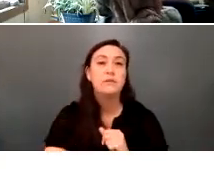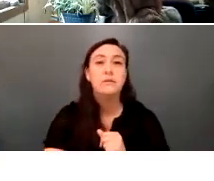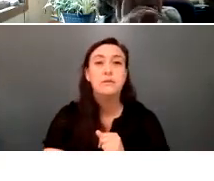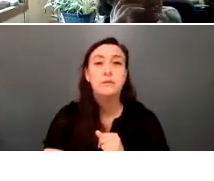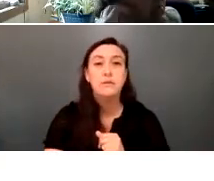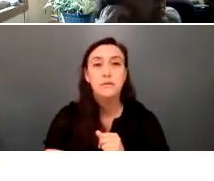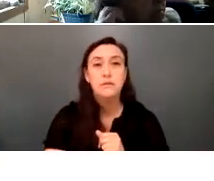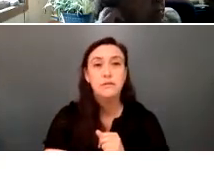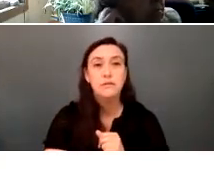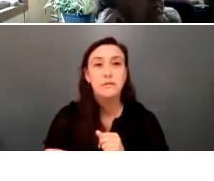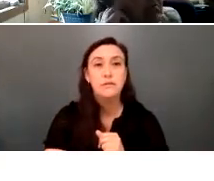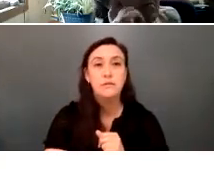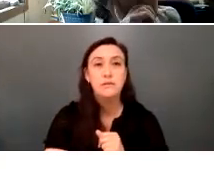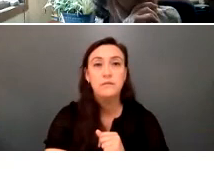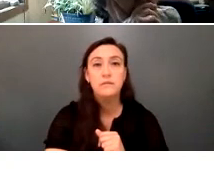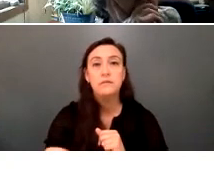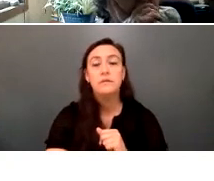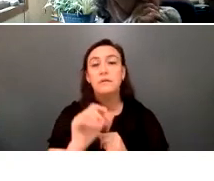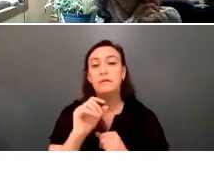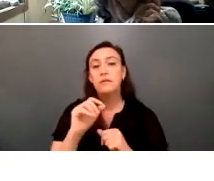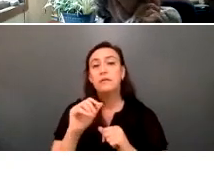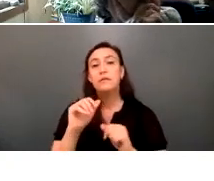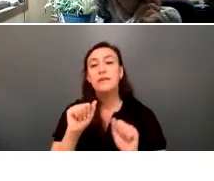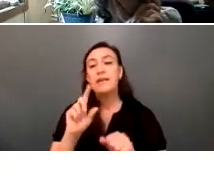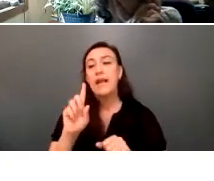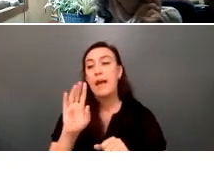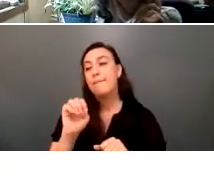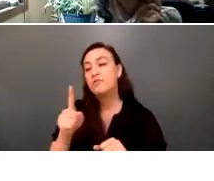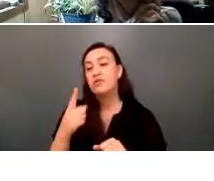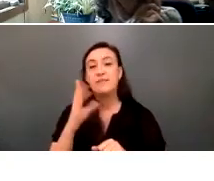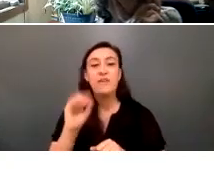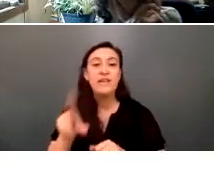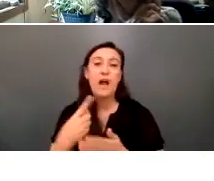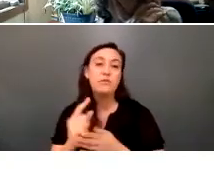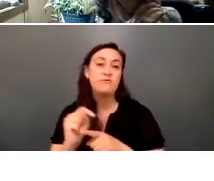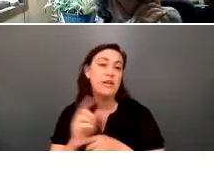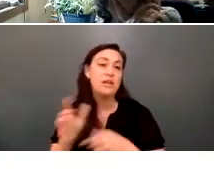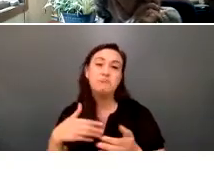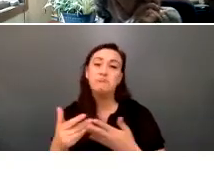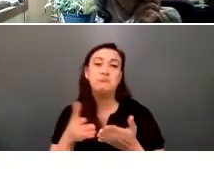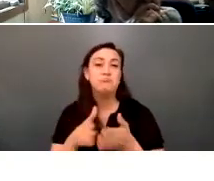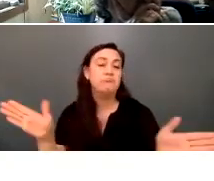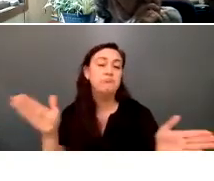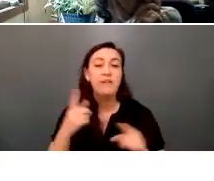You know post secondary institution. It could just be 50 hours of training that they receive from their provider